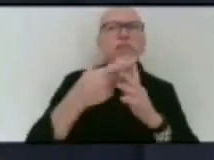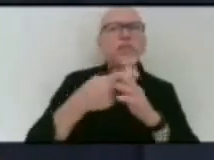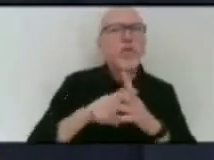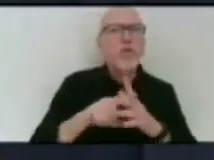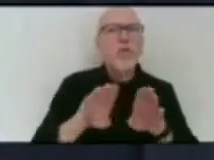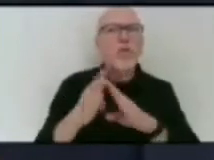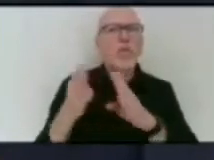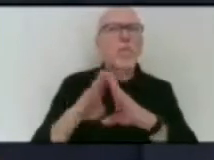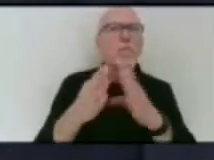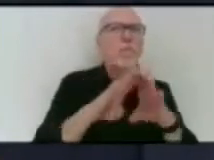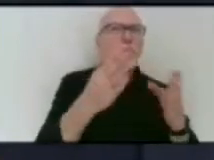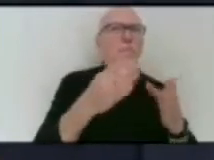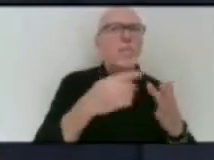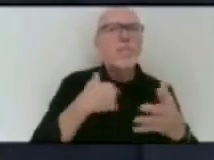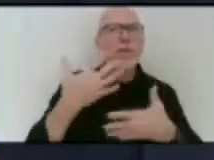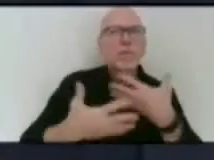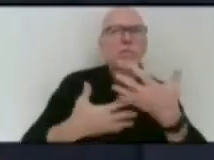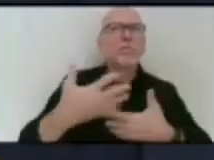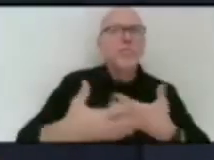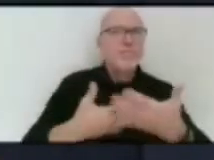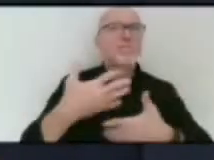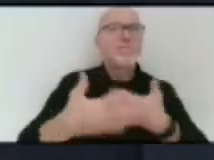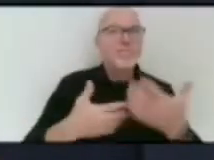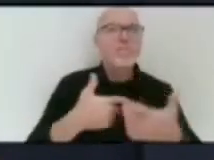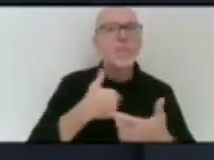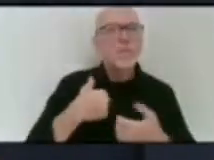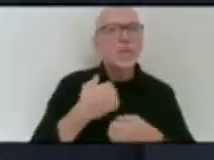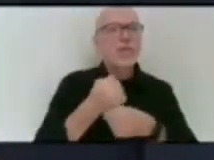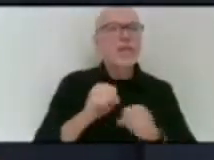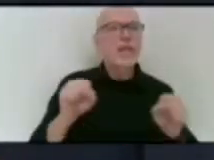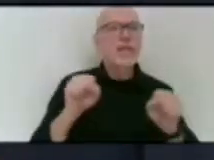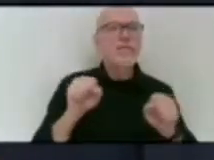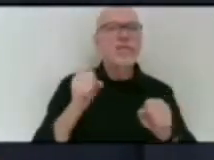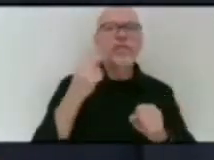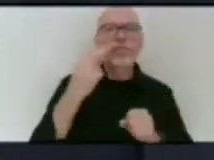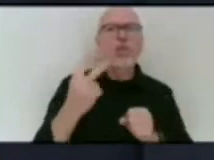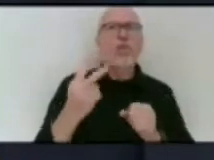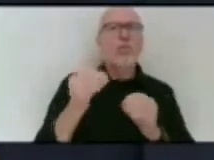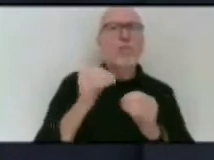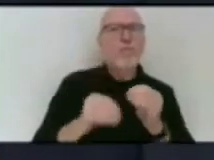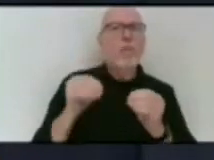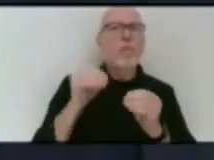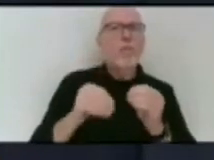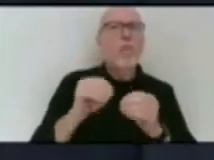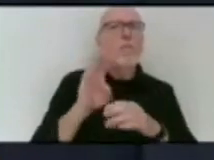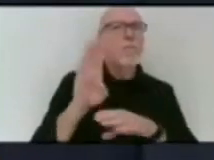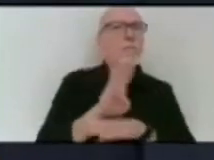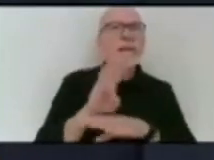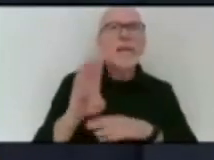we gradually and safely solved mawr and mawr businesses and camps and